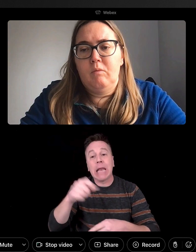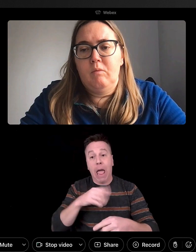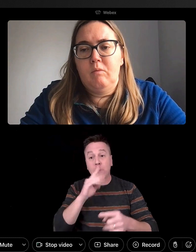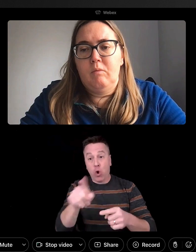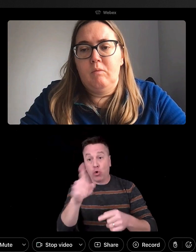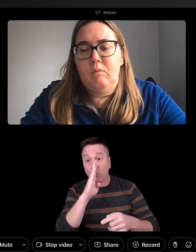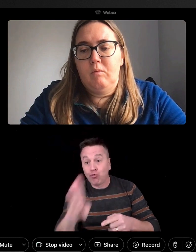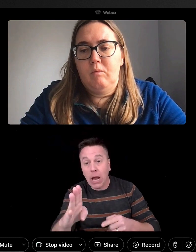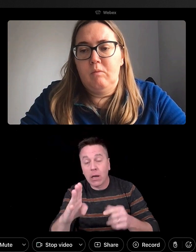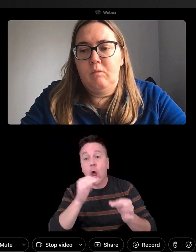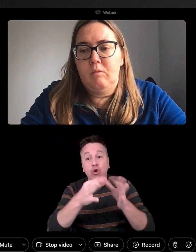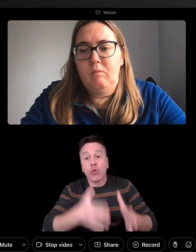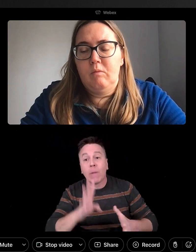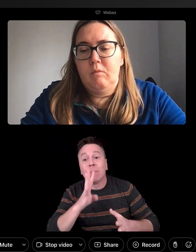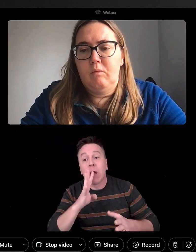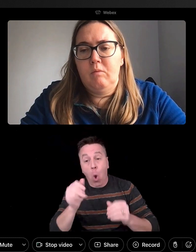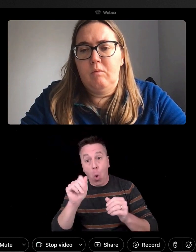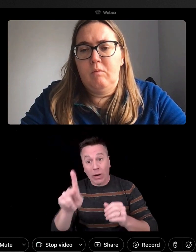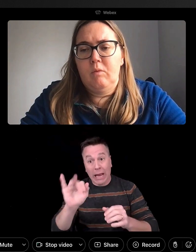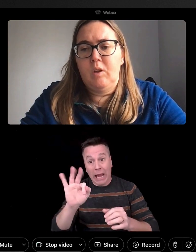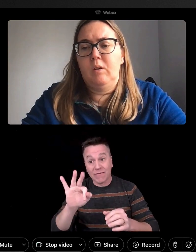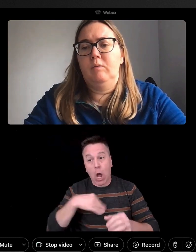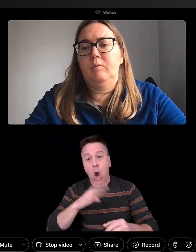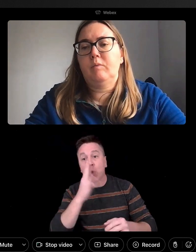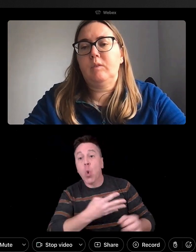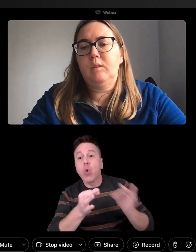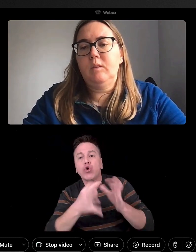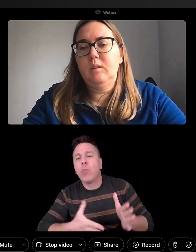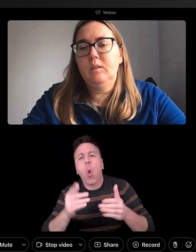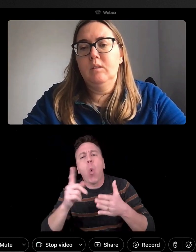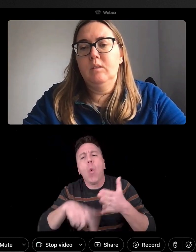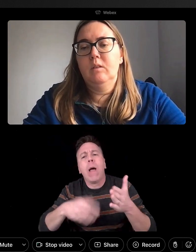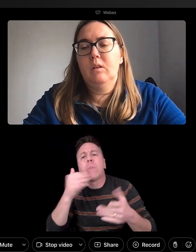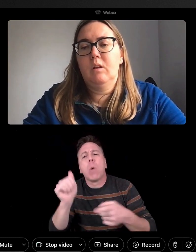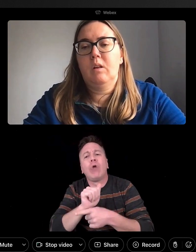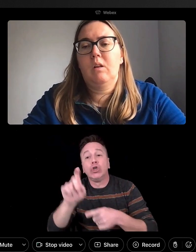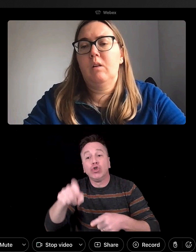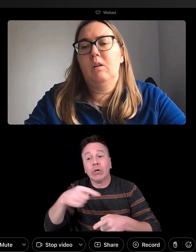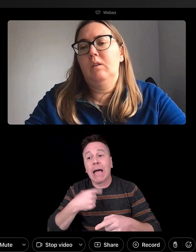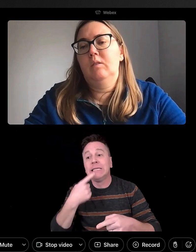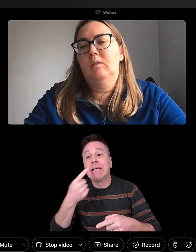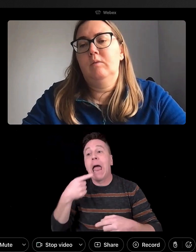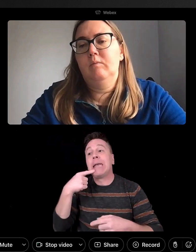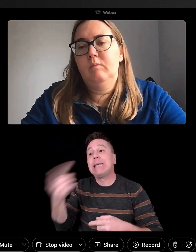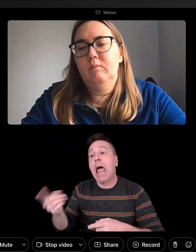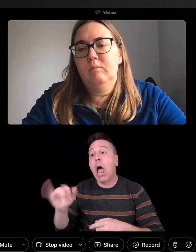the etiquette? Is it okay if I ignore the interpreter, should I say, tell Julie this,